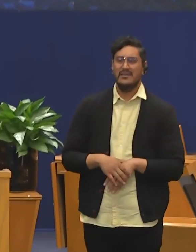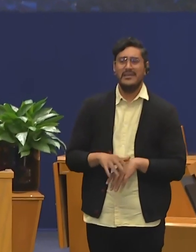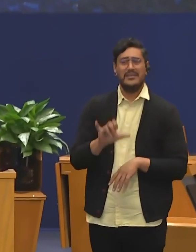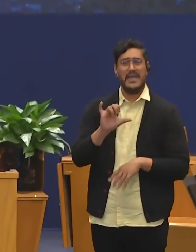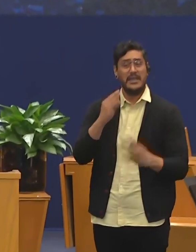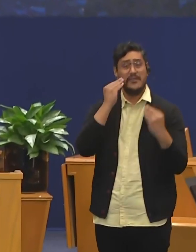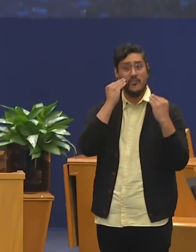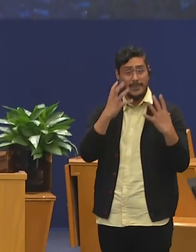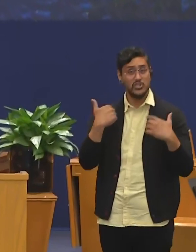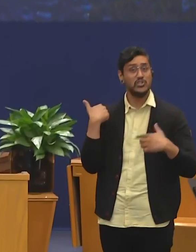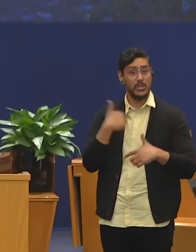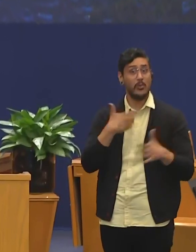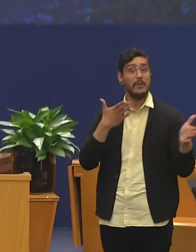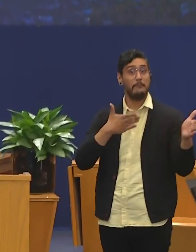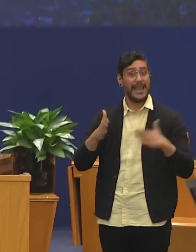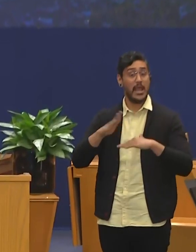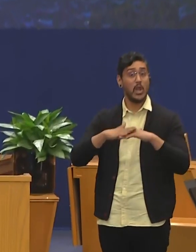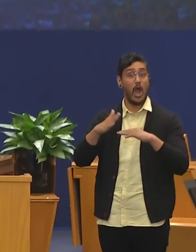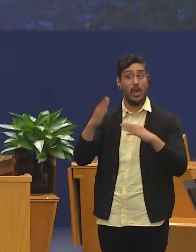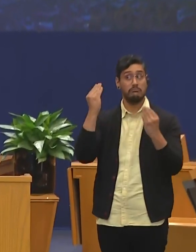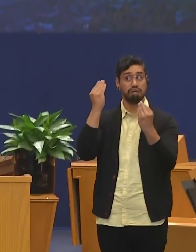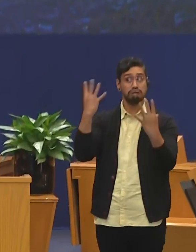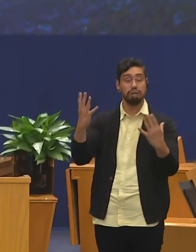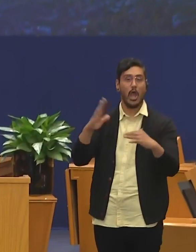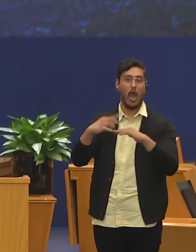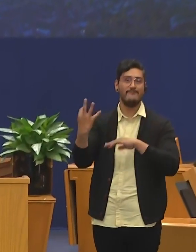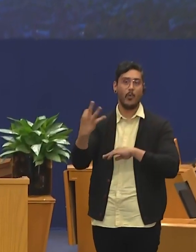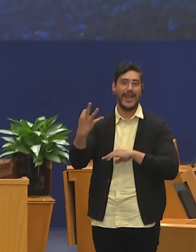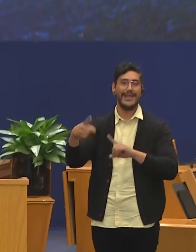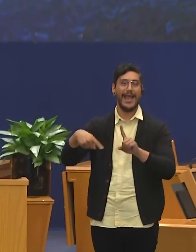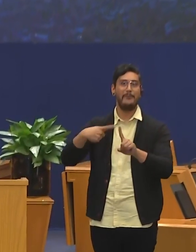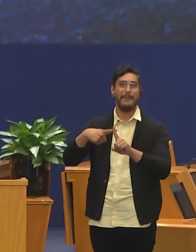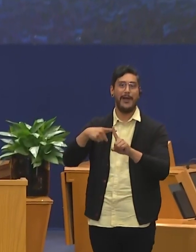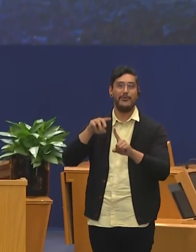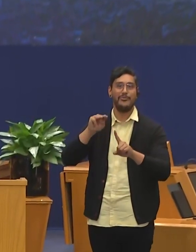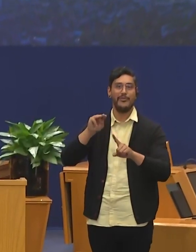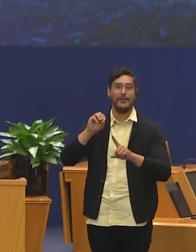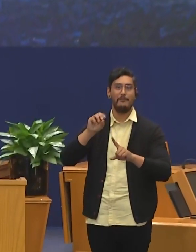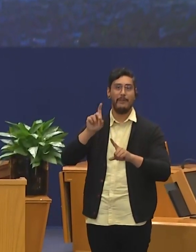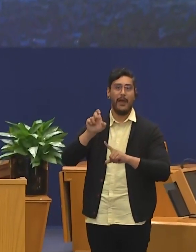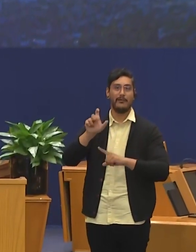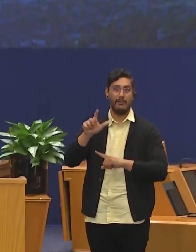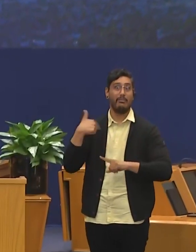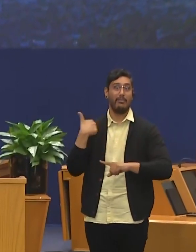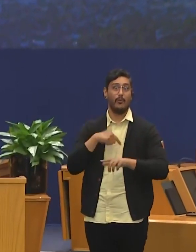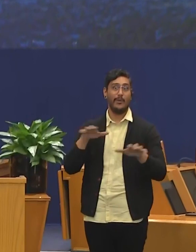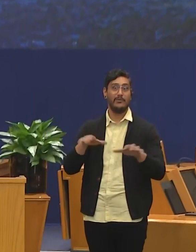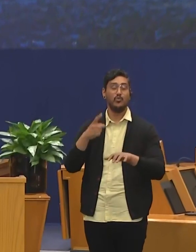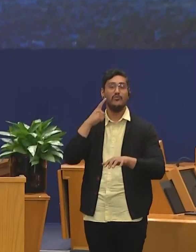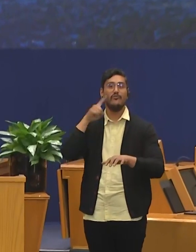HI, THANKS FOR YOUR QUESTION. IT REALLY SPEAKS TO INFORMATION THAT WE PLAN ON SHARING ON FRIDAY RELATED TO THE OUTPUT OF